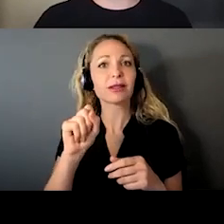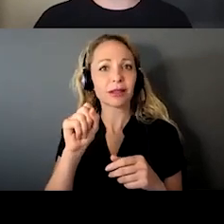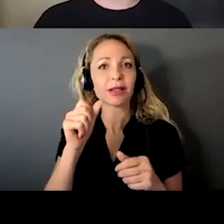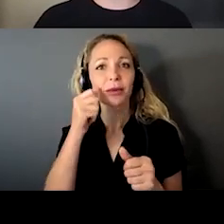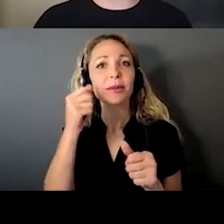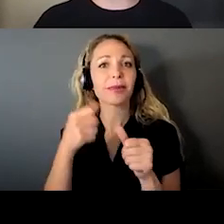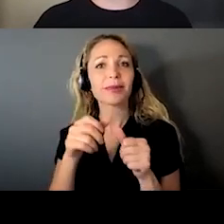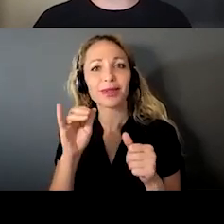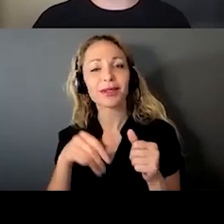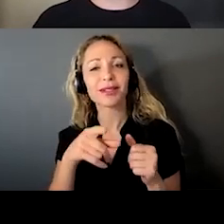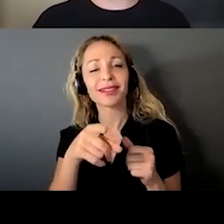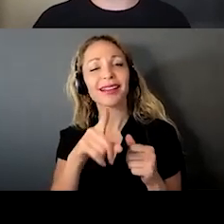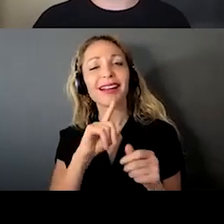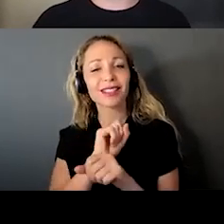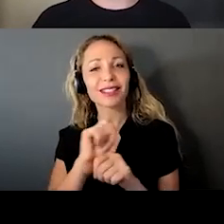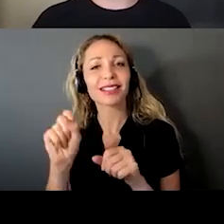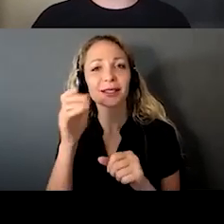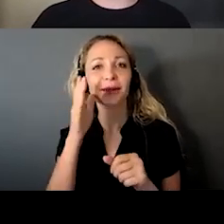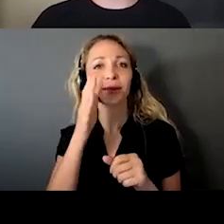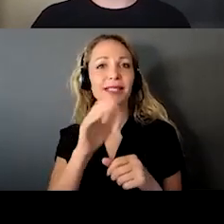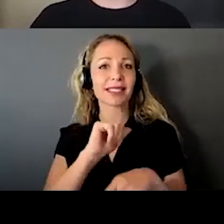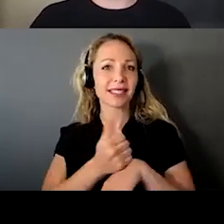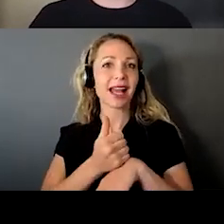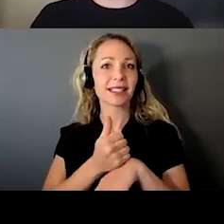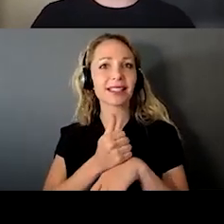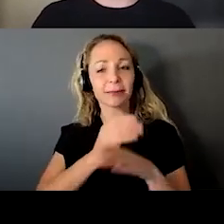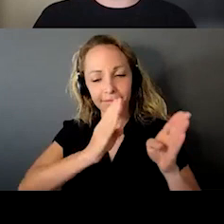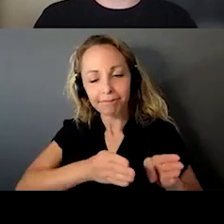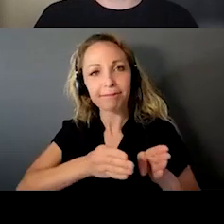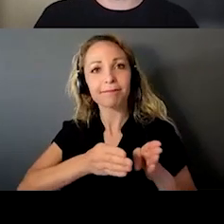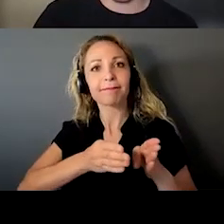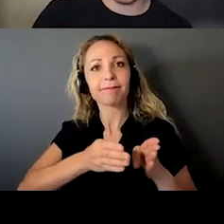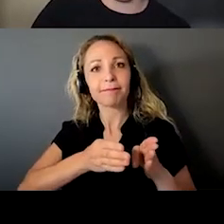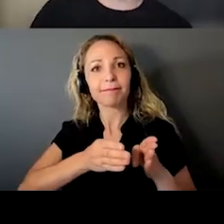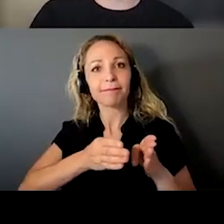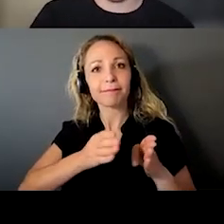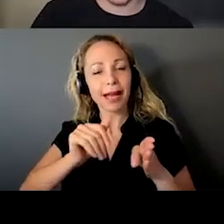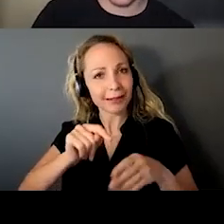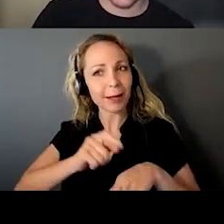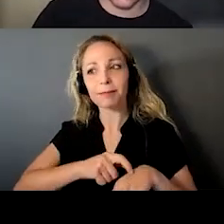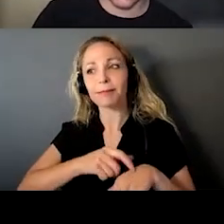THEM AT A TIME AND DON'T JUST COPY FROM POSTMAN AND